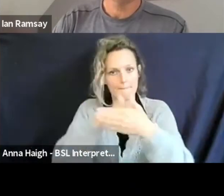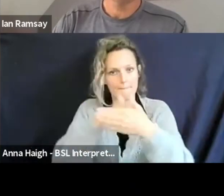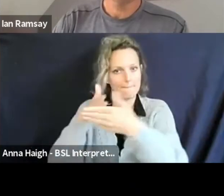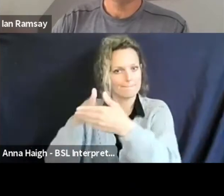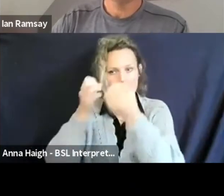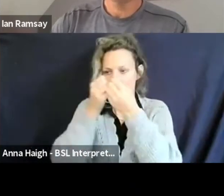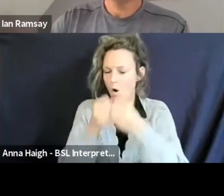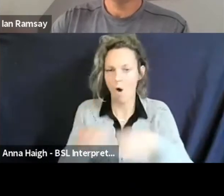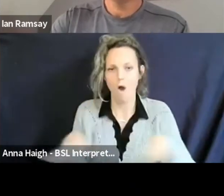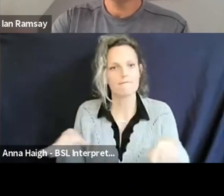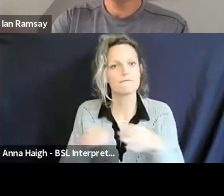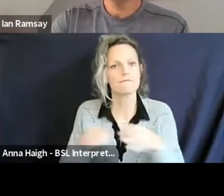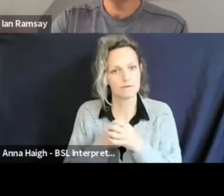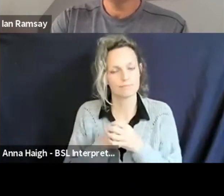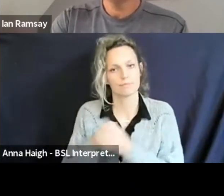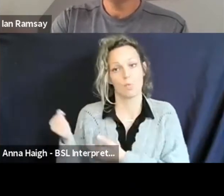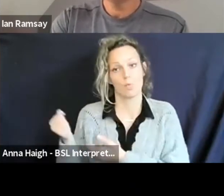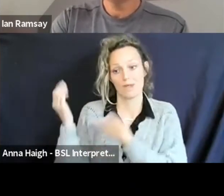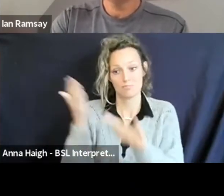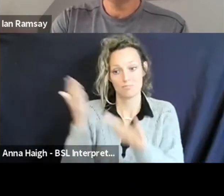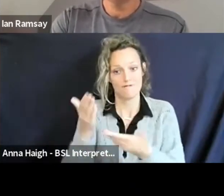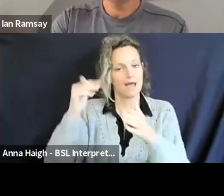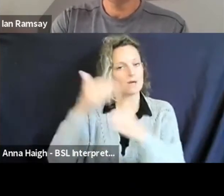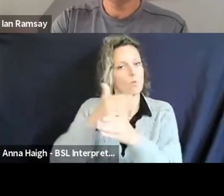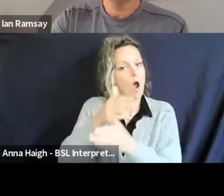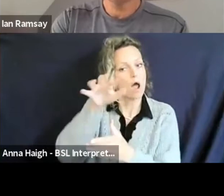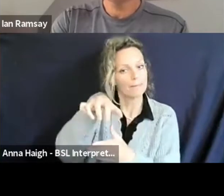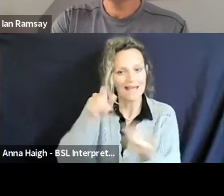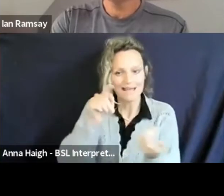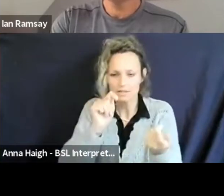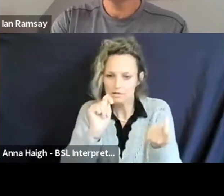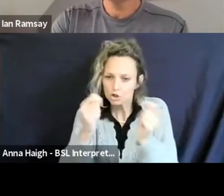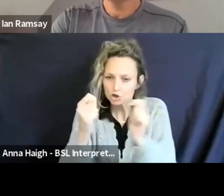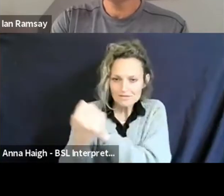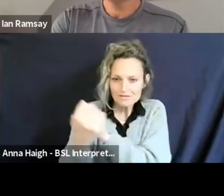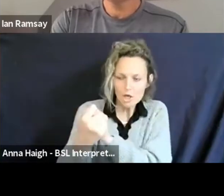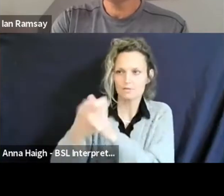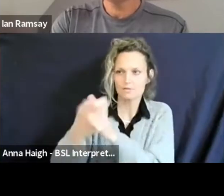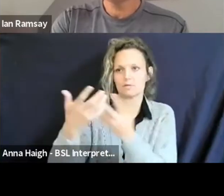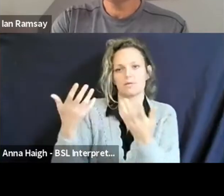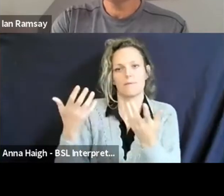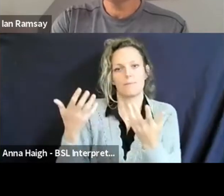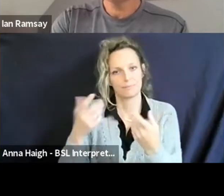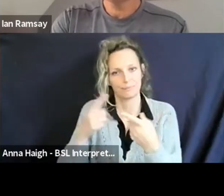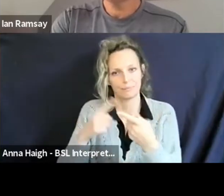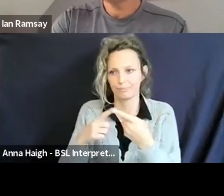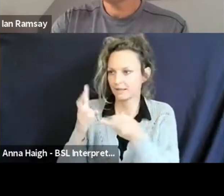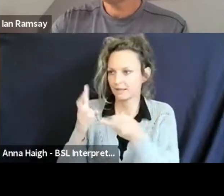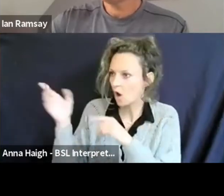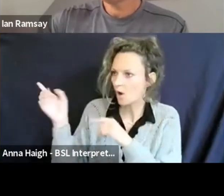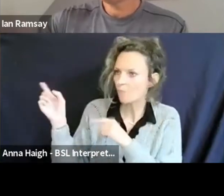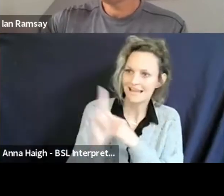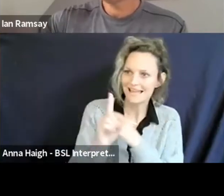So with this, we are absolutely committed to removing those barriers.